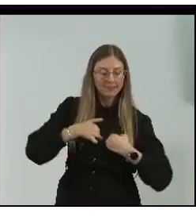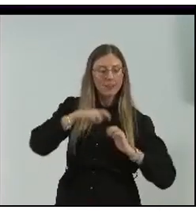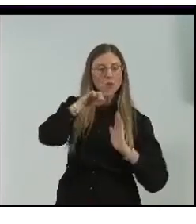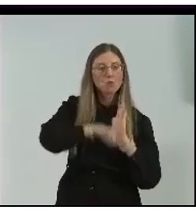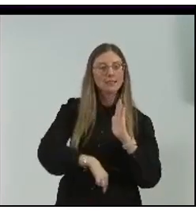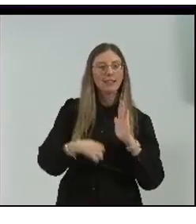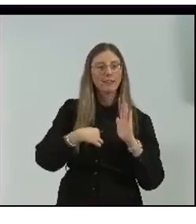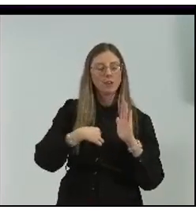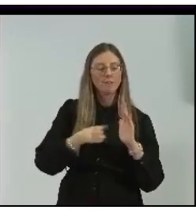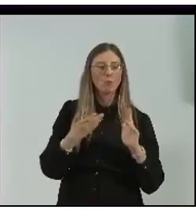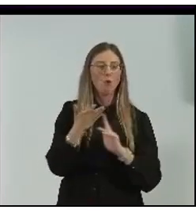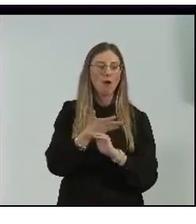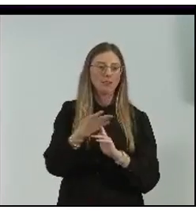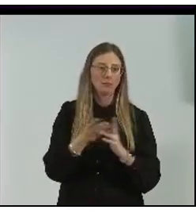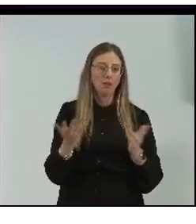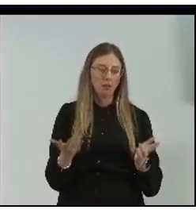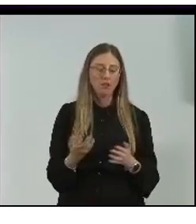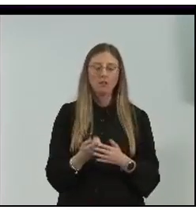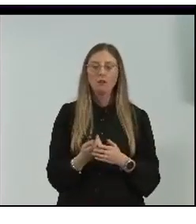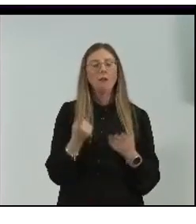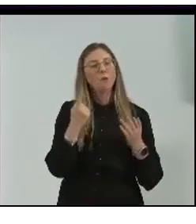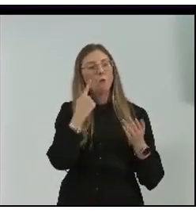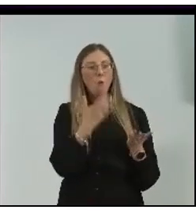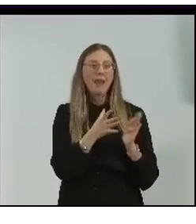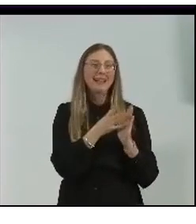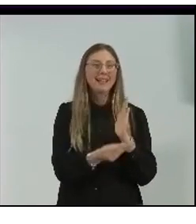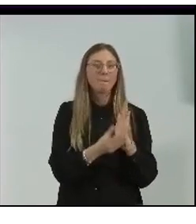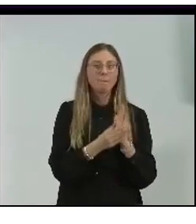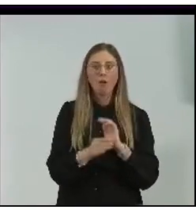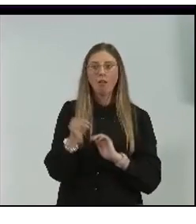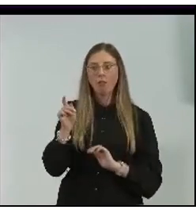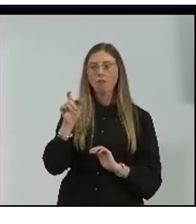And you know, if we just take the example of Caroline, when it comes down to